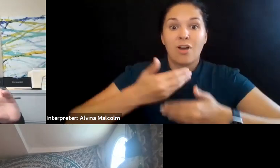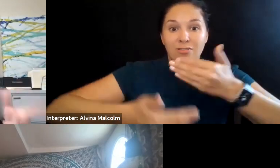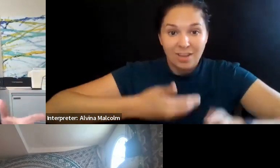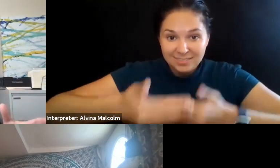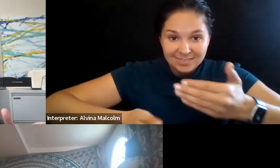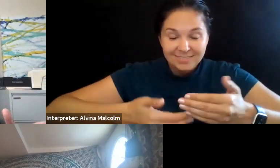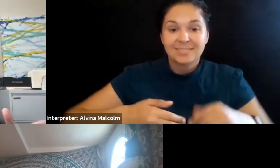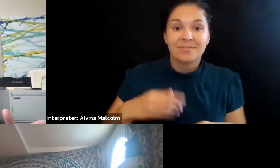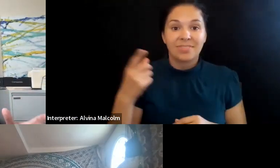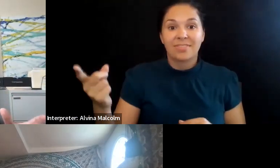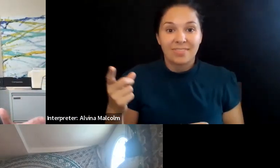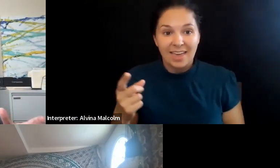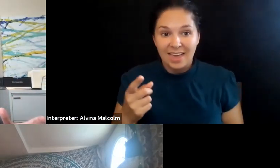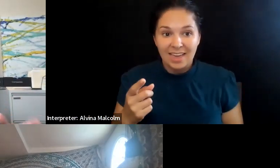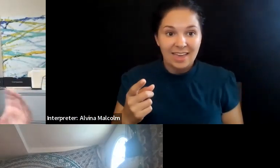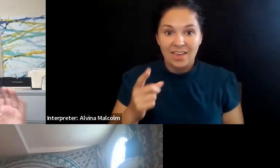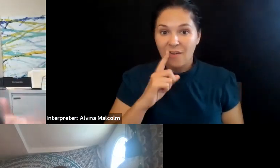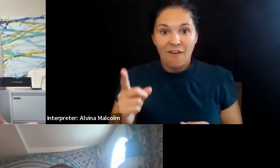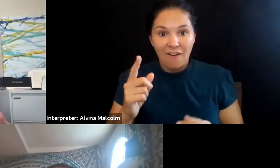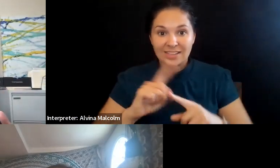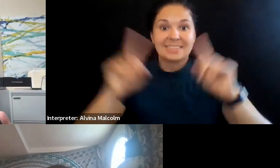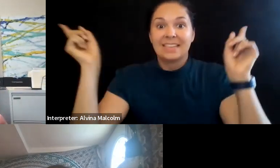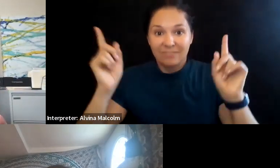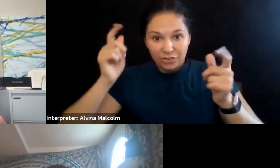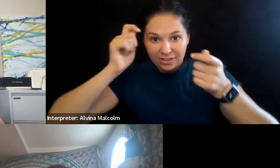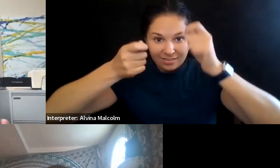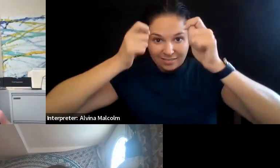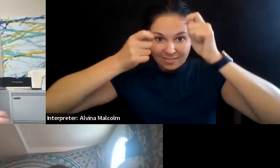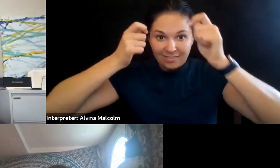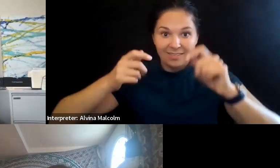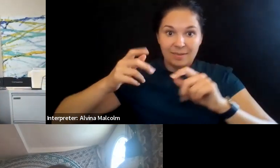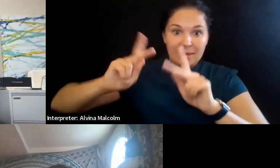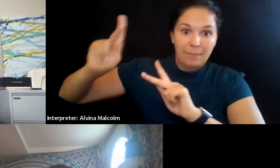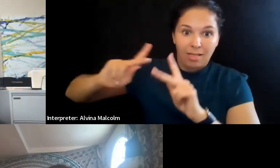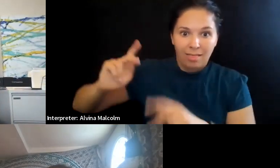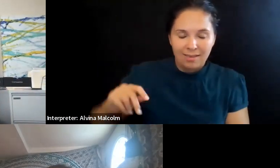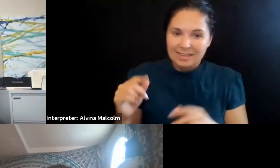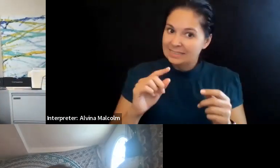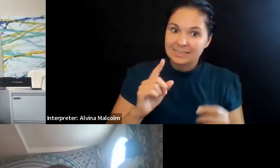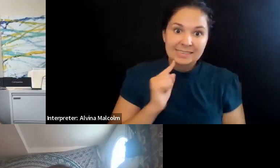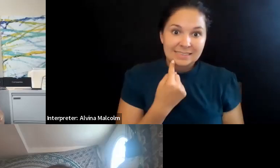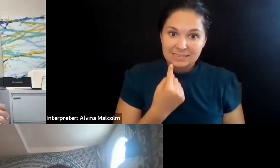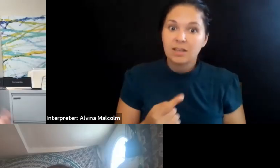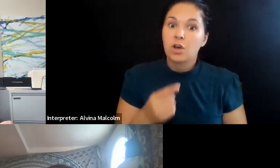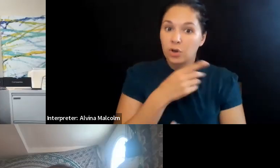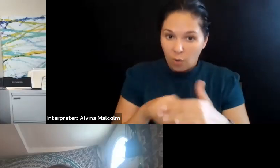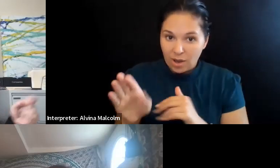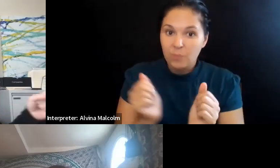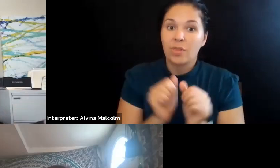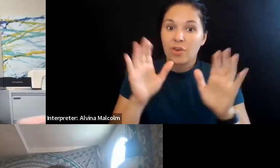that they don't even want to deal with, you are going to make a lot of headway.